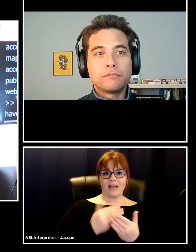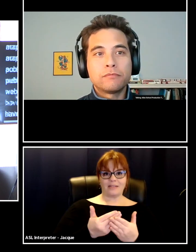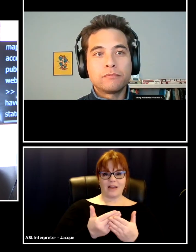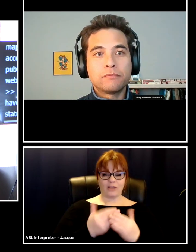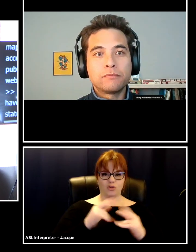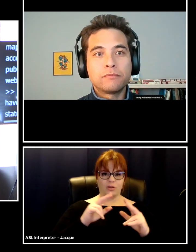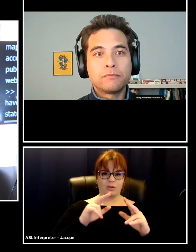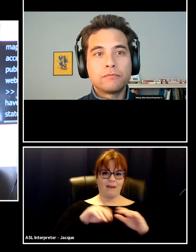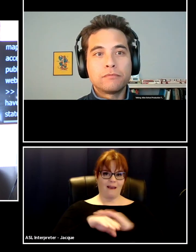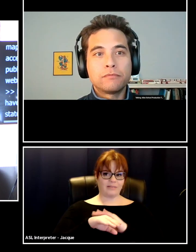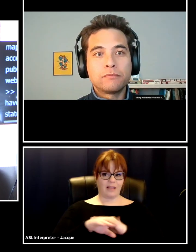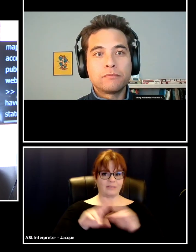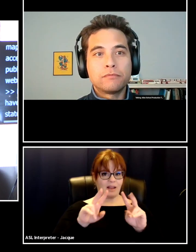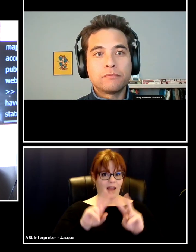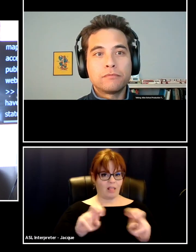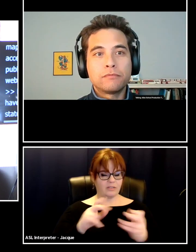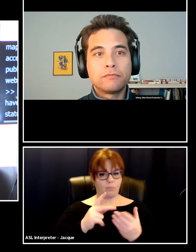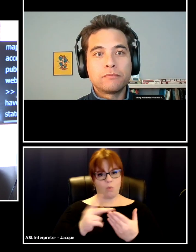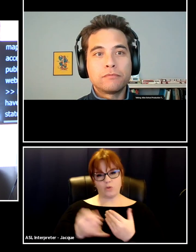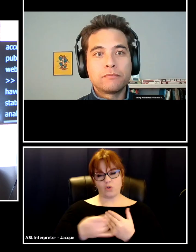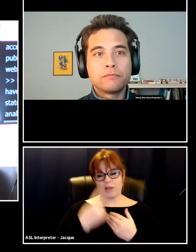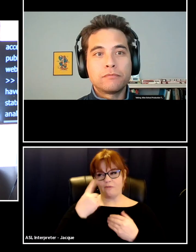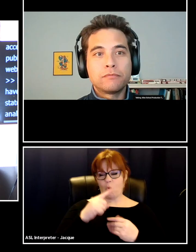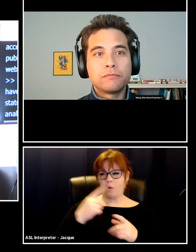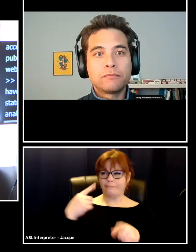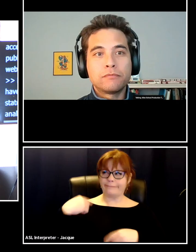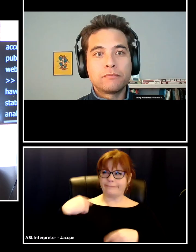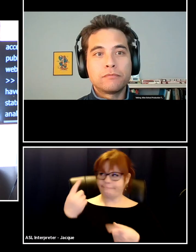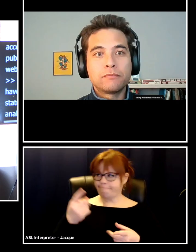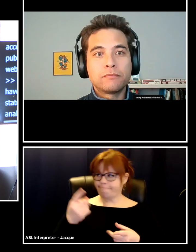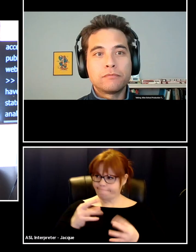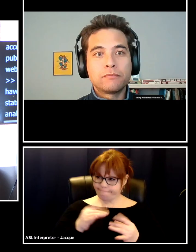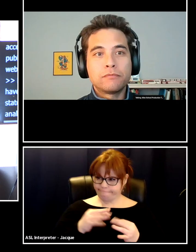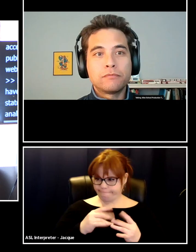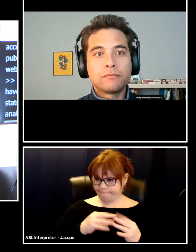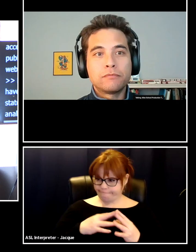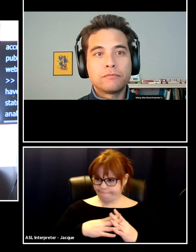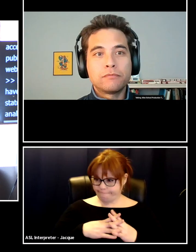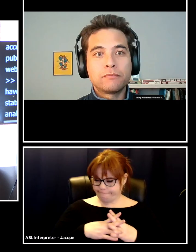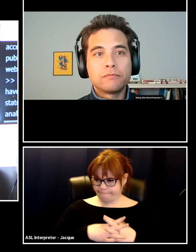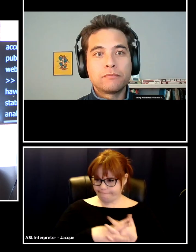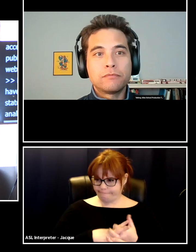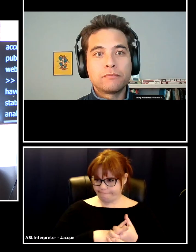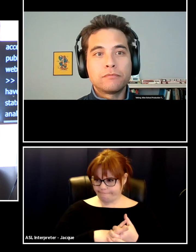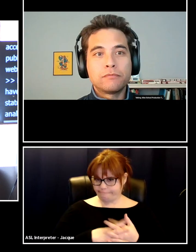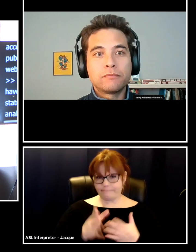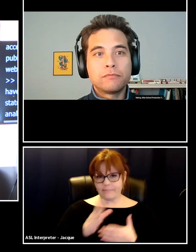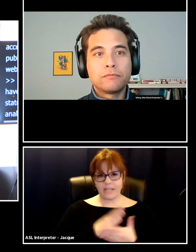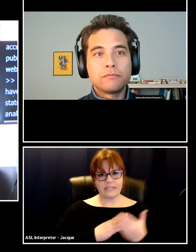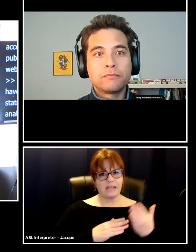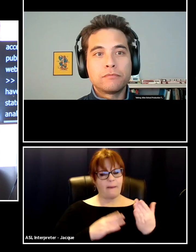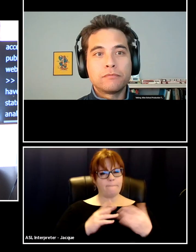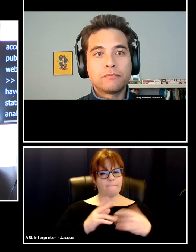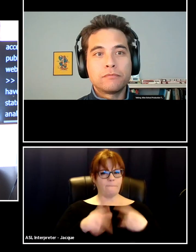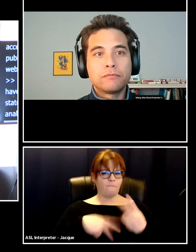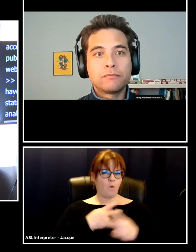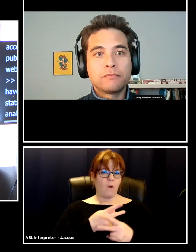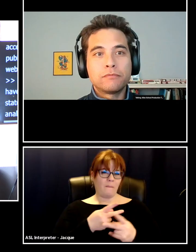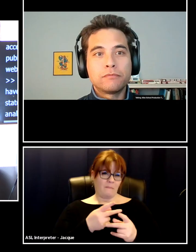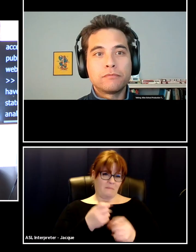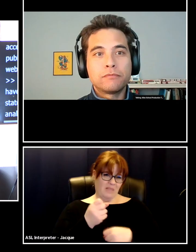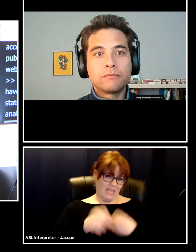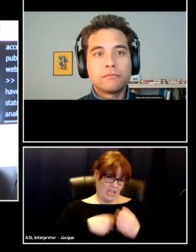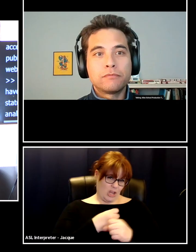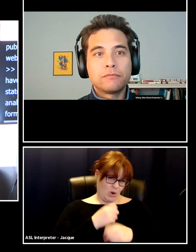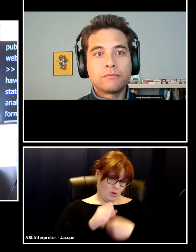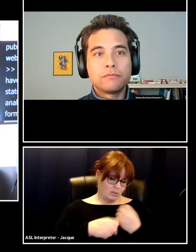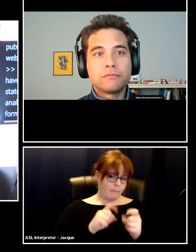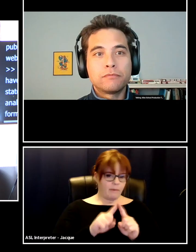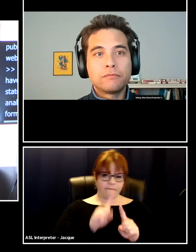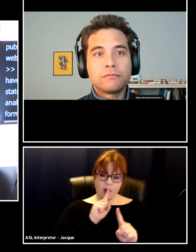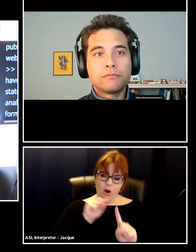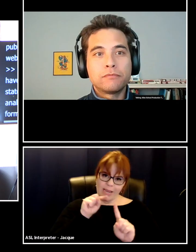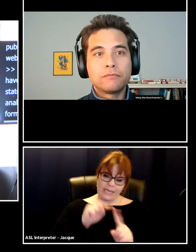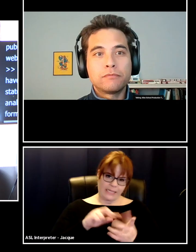project for um uh in some form um years but really very intently over the last year. Um we have that